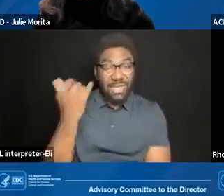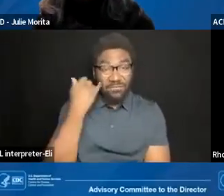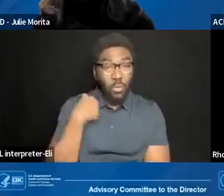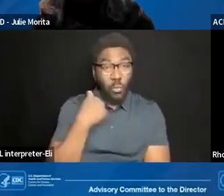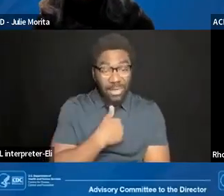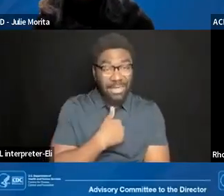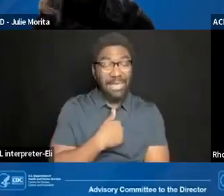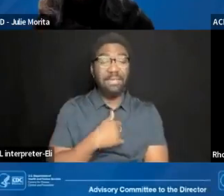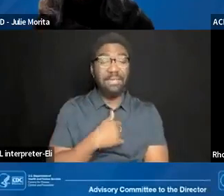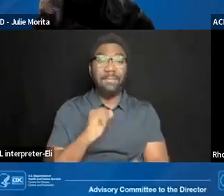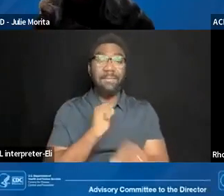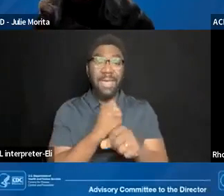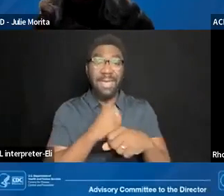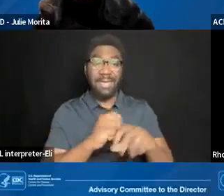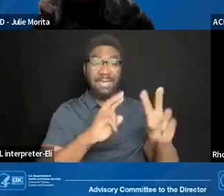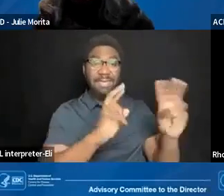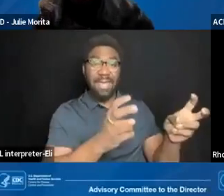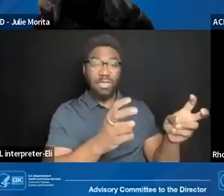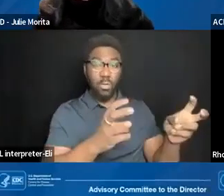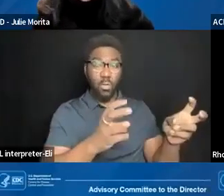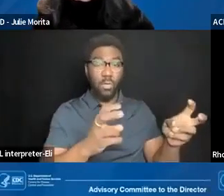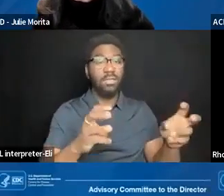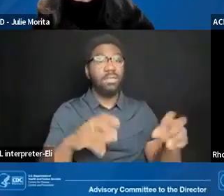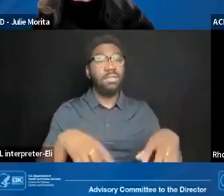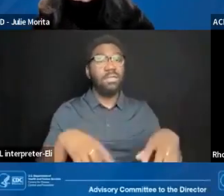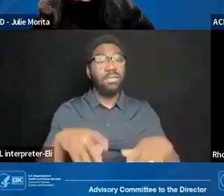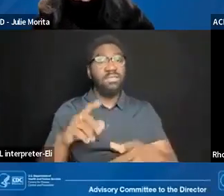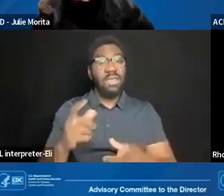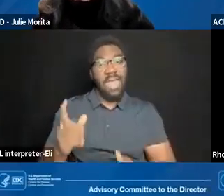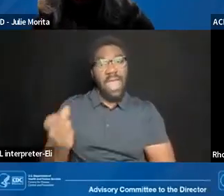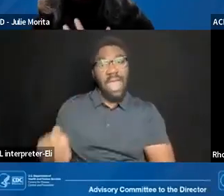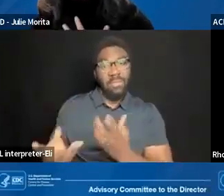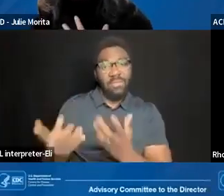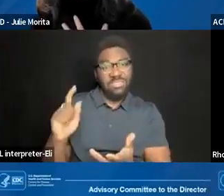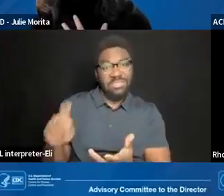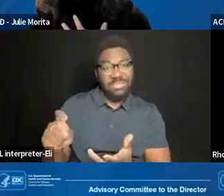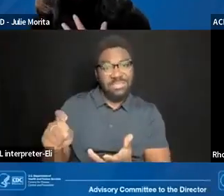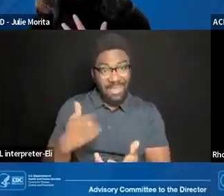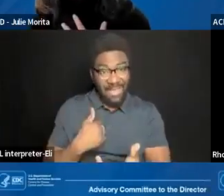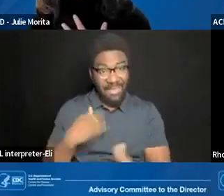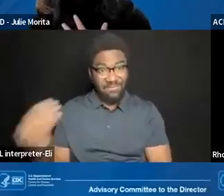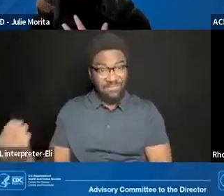there's clearly a need and we need to prioritize it. But at this point, it's really difficult to do that. We don't, at the workgroup level,